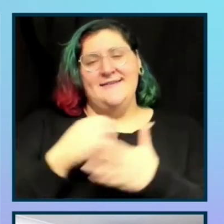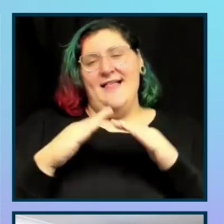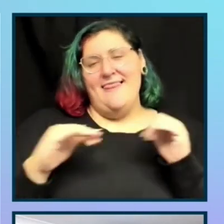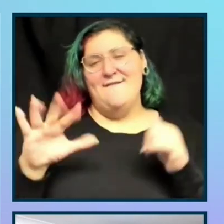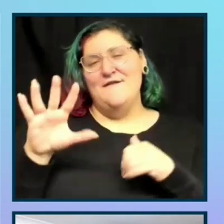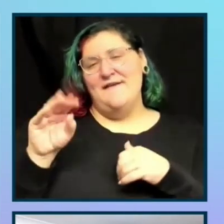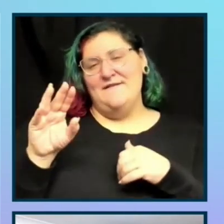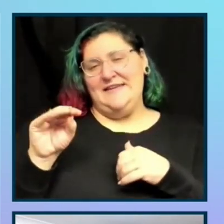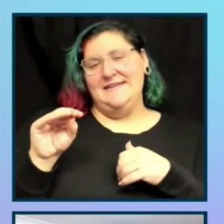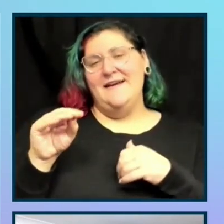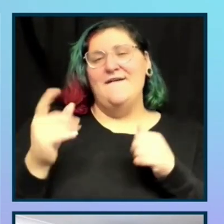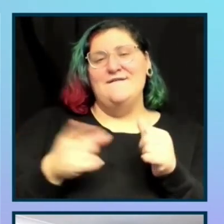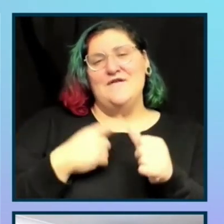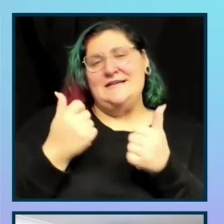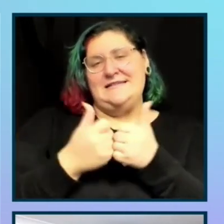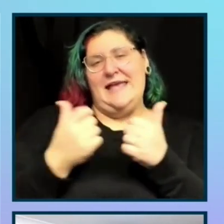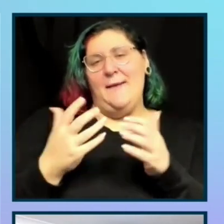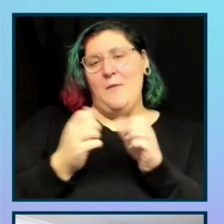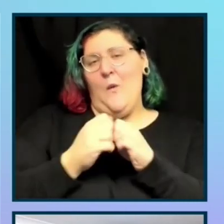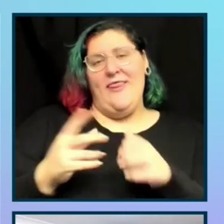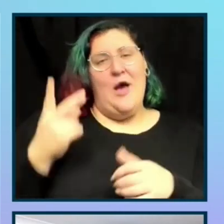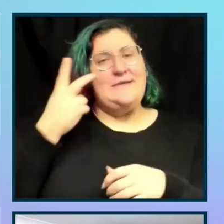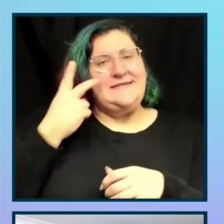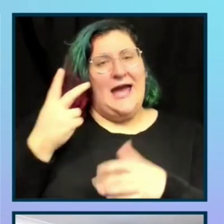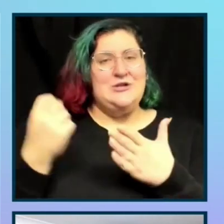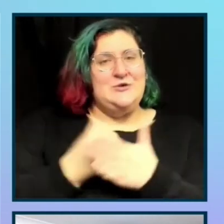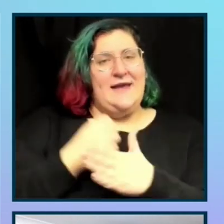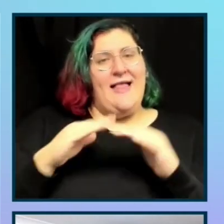and over a period of days, many, many days, many, many hours